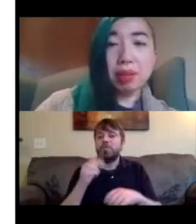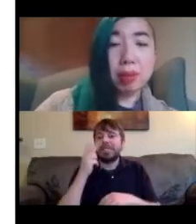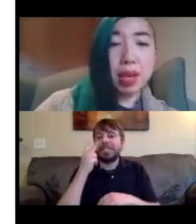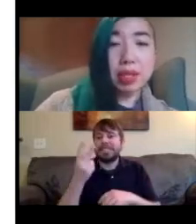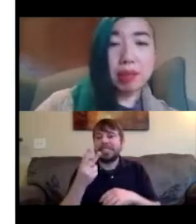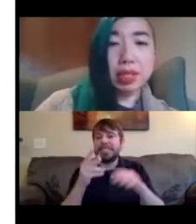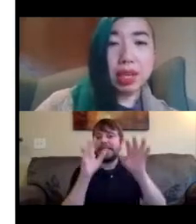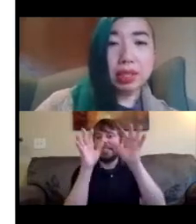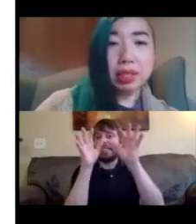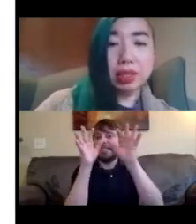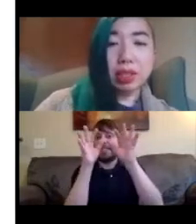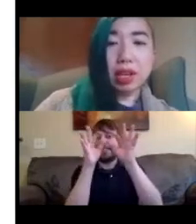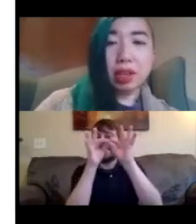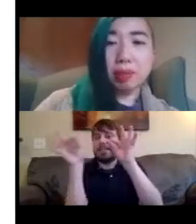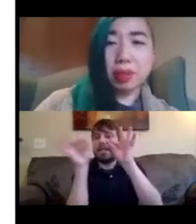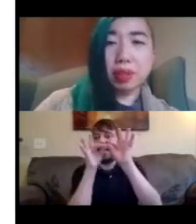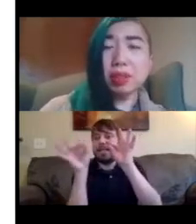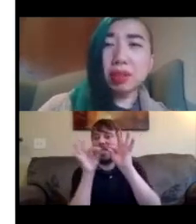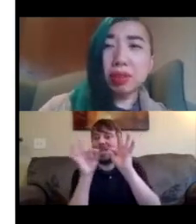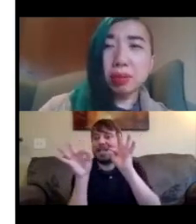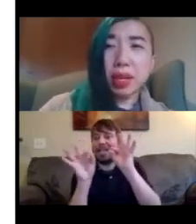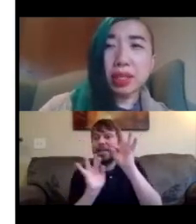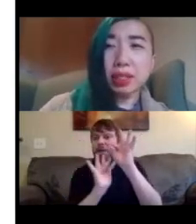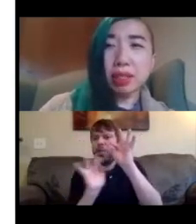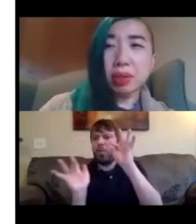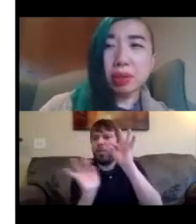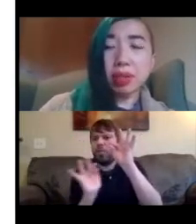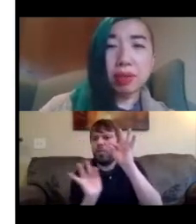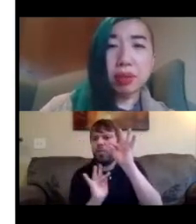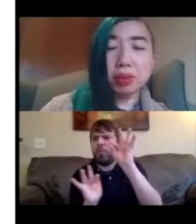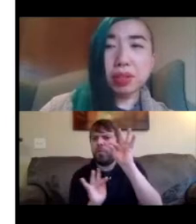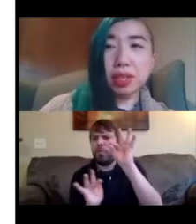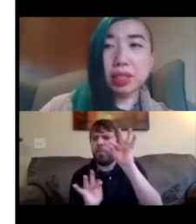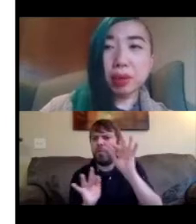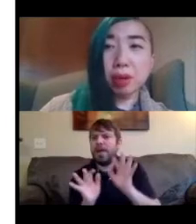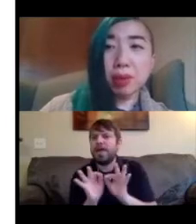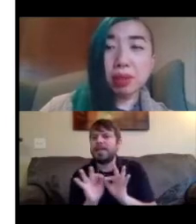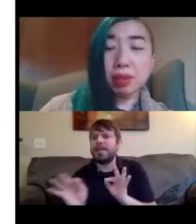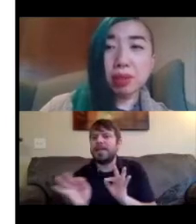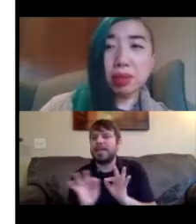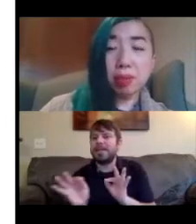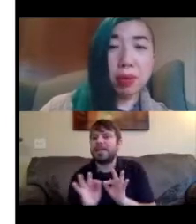a body of a text. These are different ways in which we can visually experiment with a poem